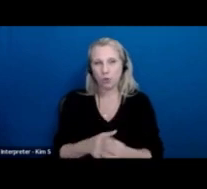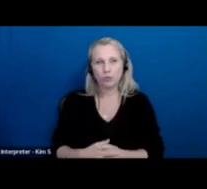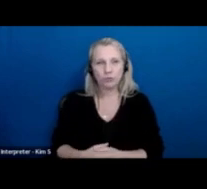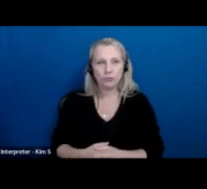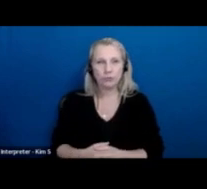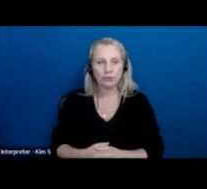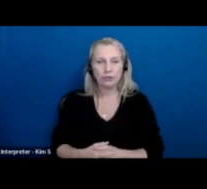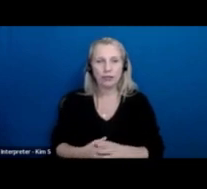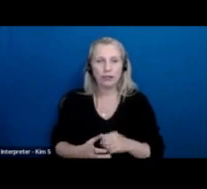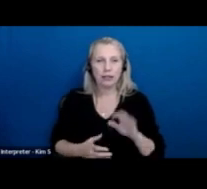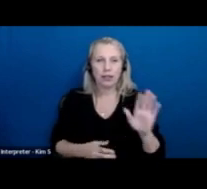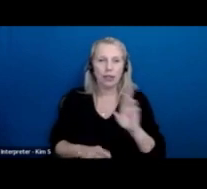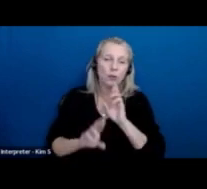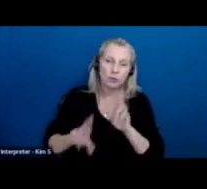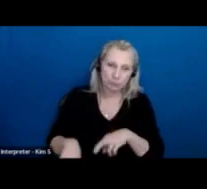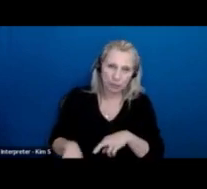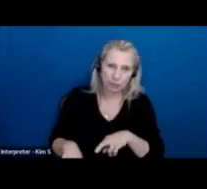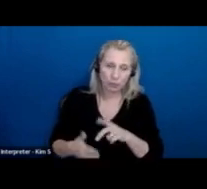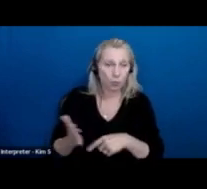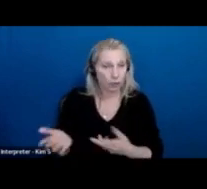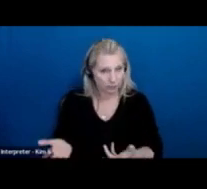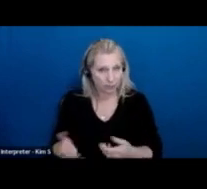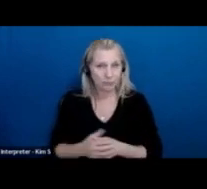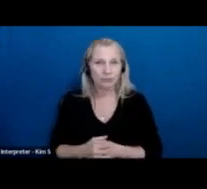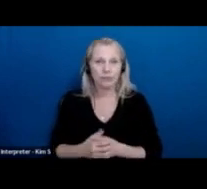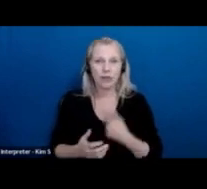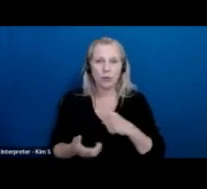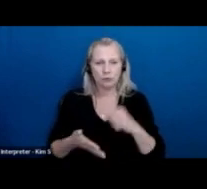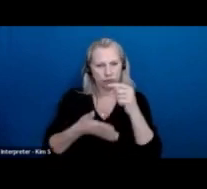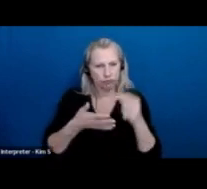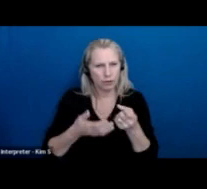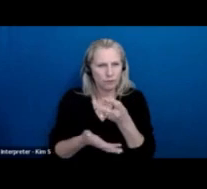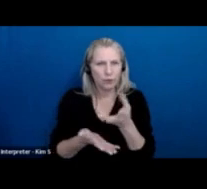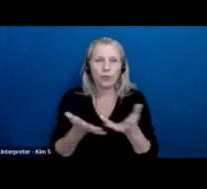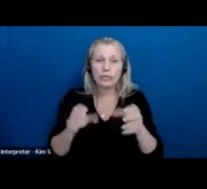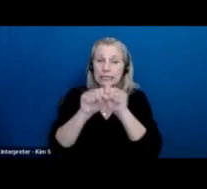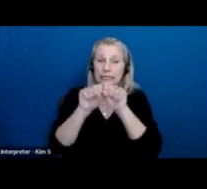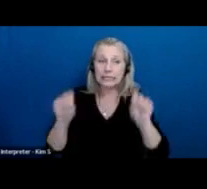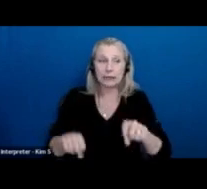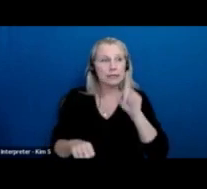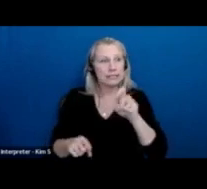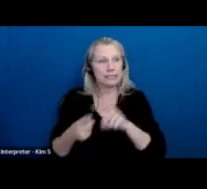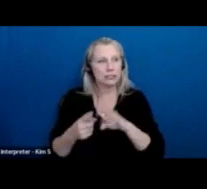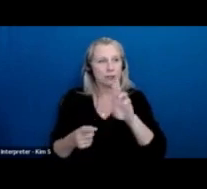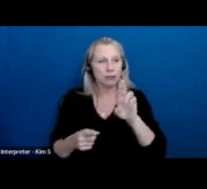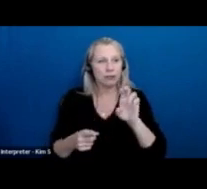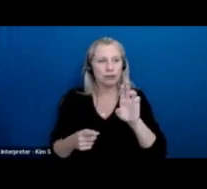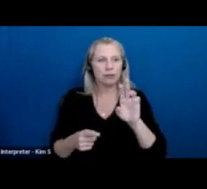reacting to. But I want to highlight just a couple of things that the system needs to be rebalanced, with more